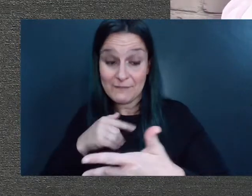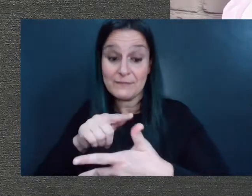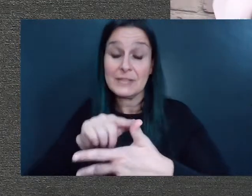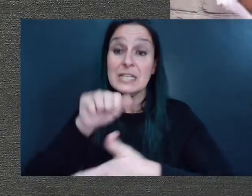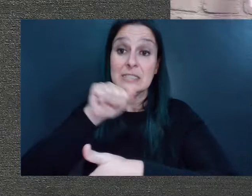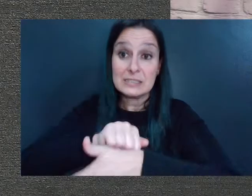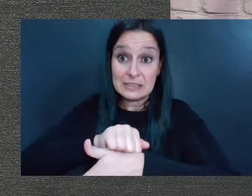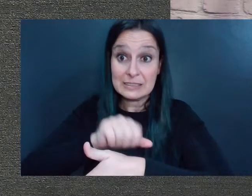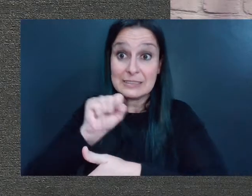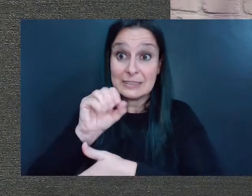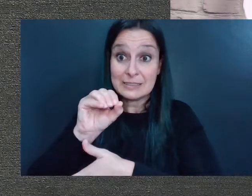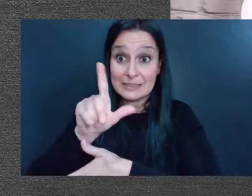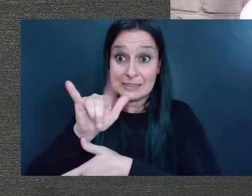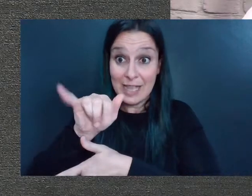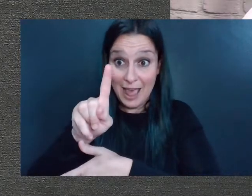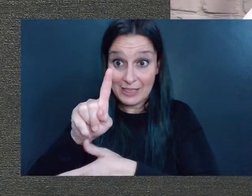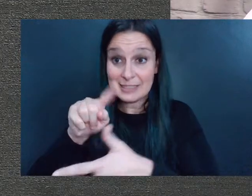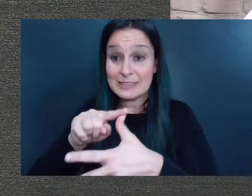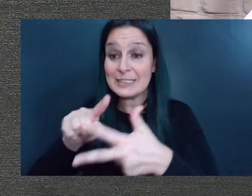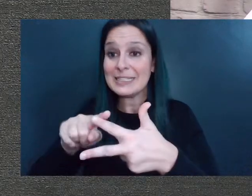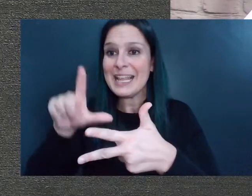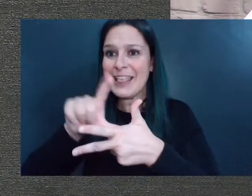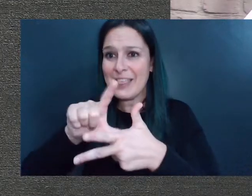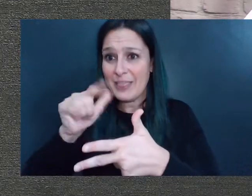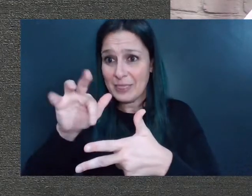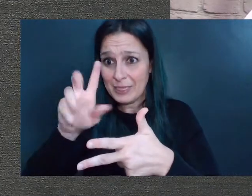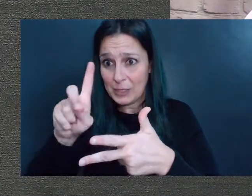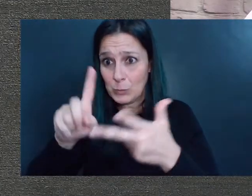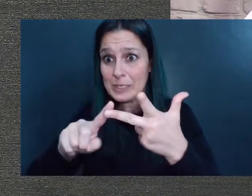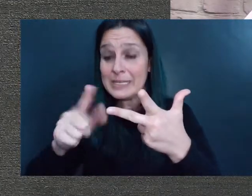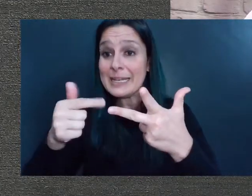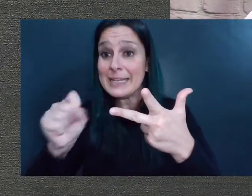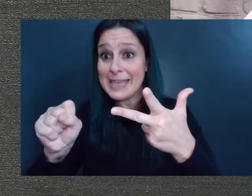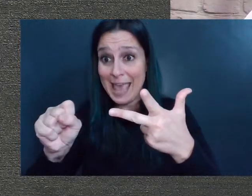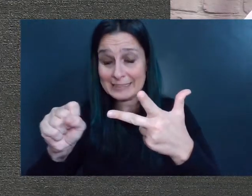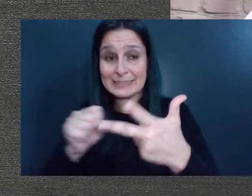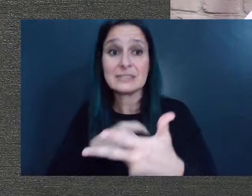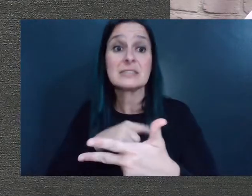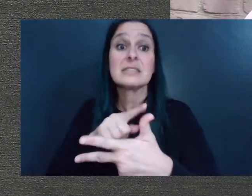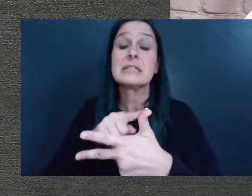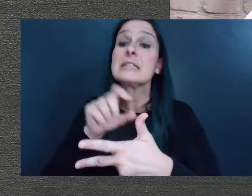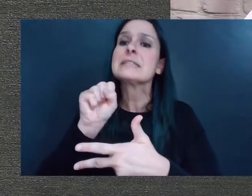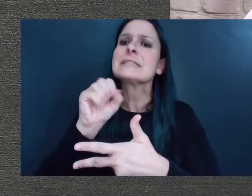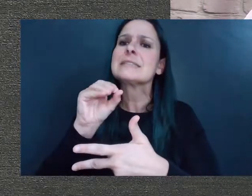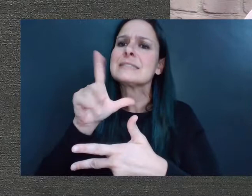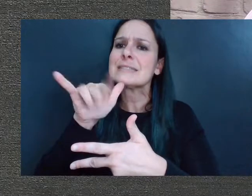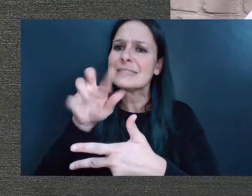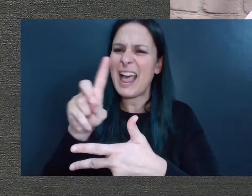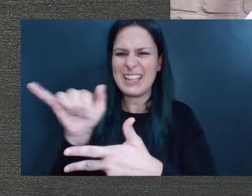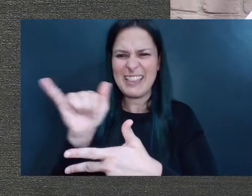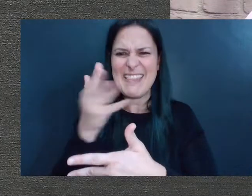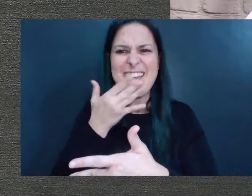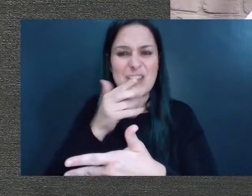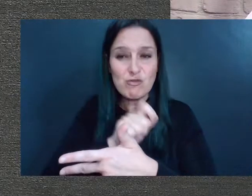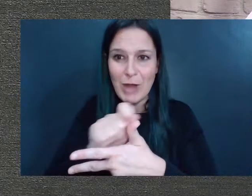So a solid keeps its shape like these crayons. They keep their shape. You know what shape crayons are in the boxes.